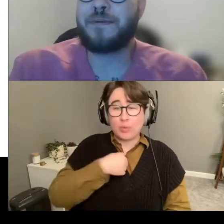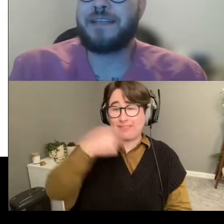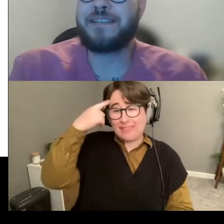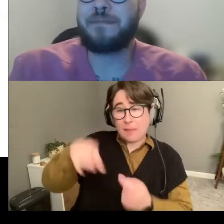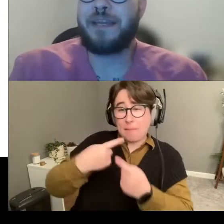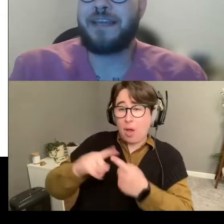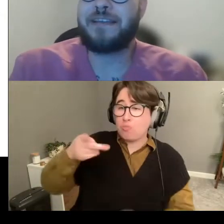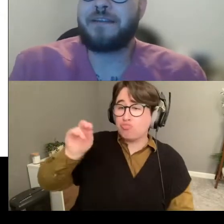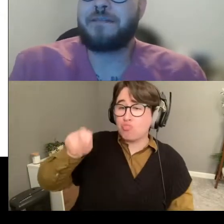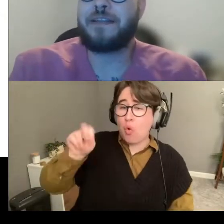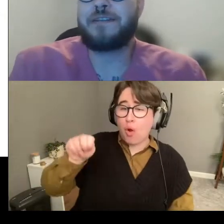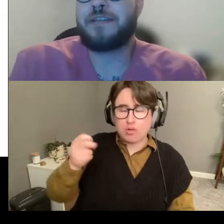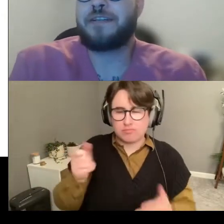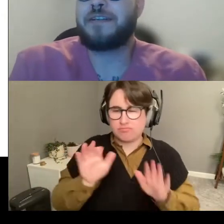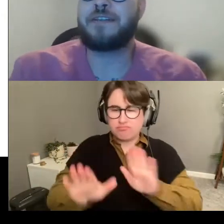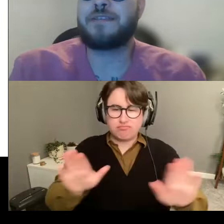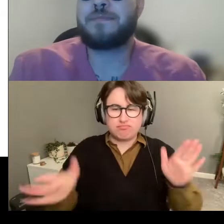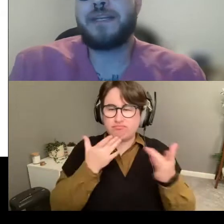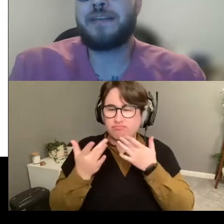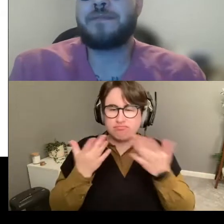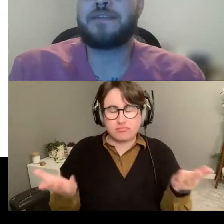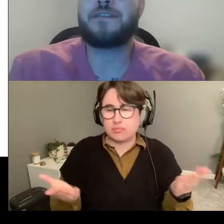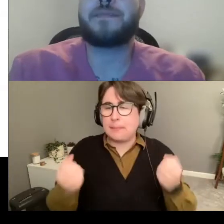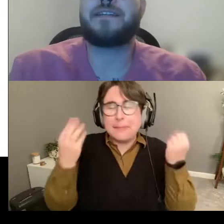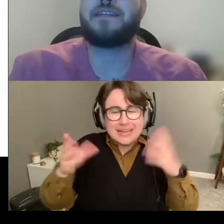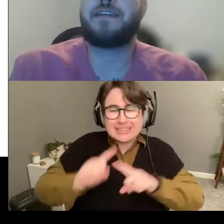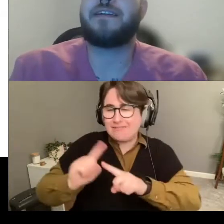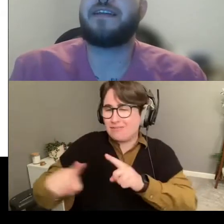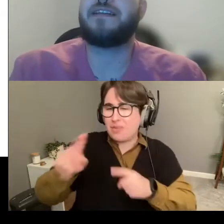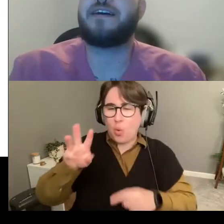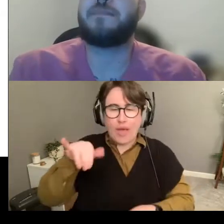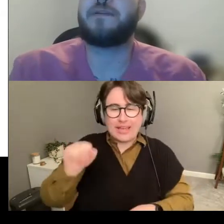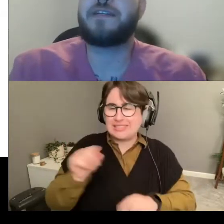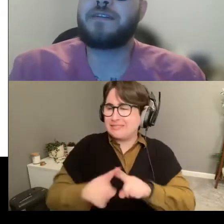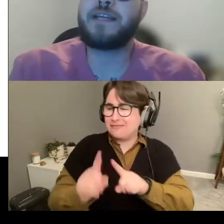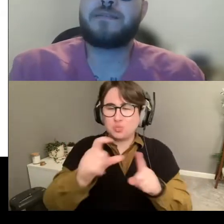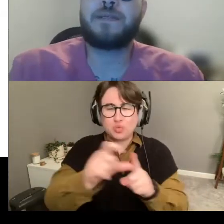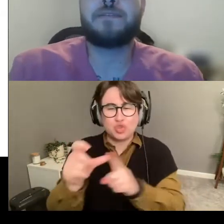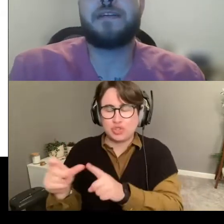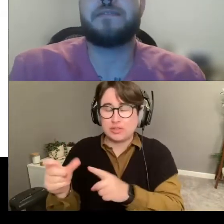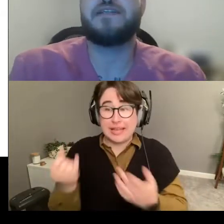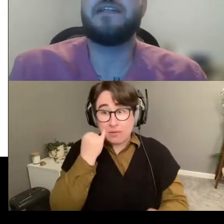or ways they may identify their gender, there's many different terms out there, and if we don't ask, we don't know.